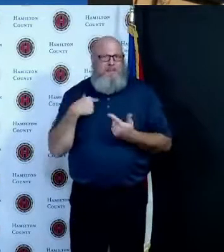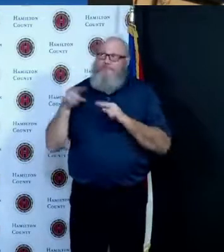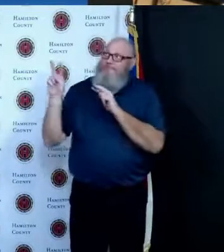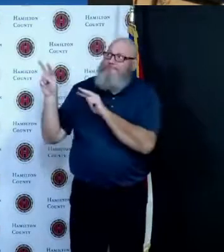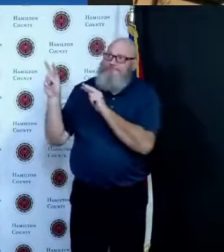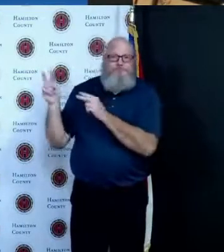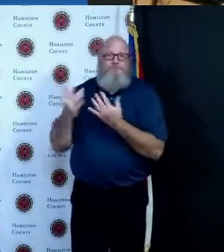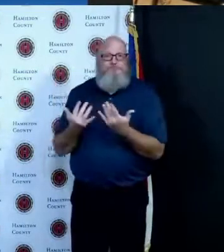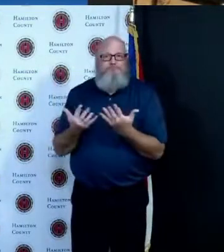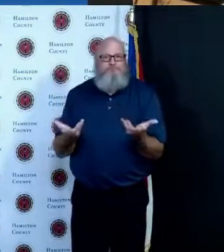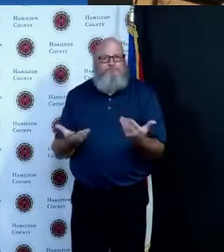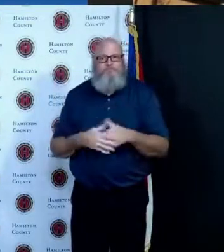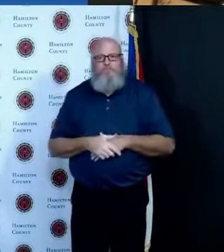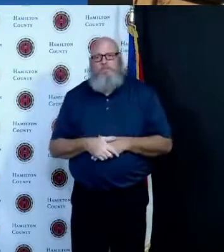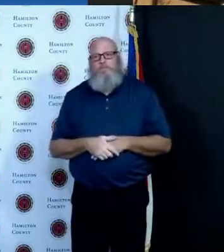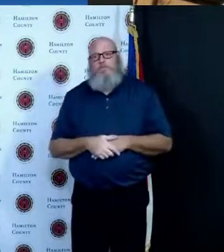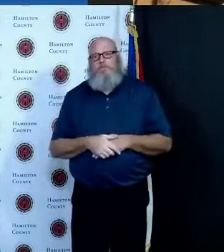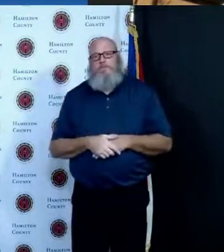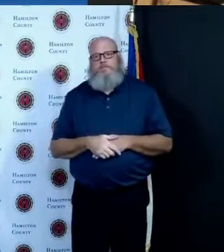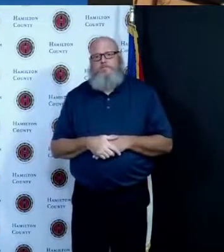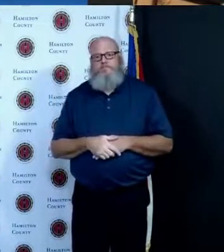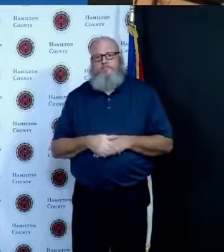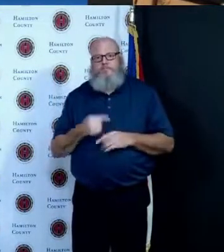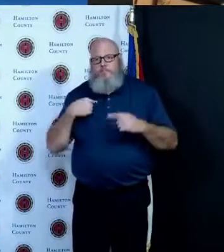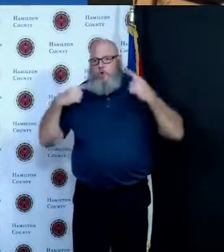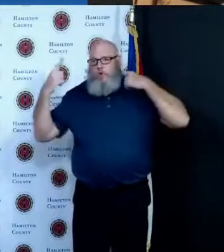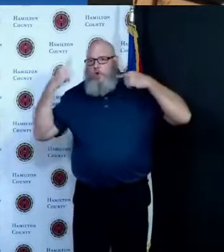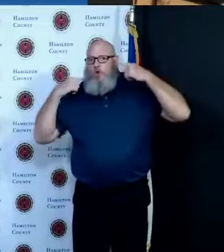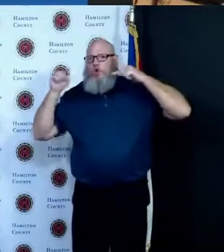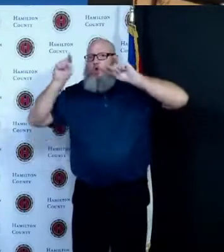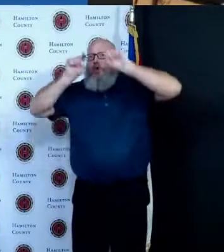that these systems and remember there are a number of them in Hamilton County